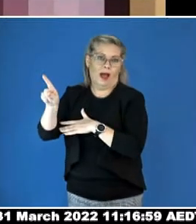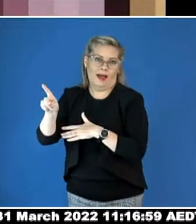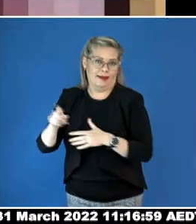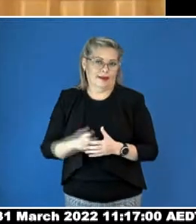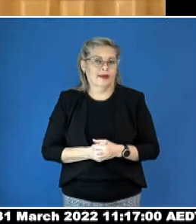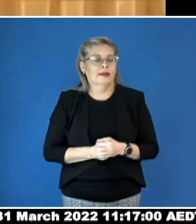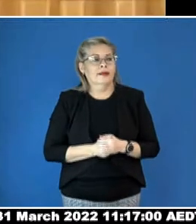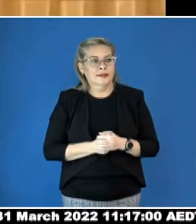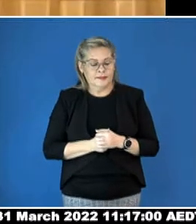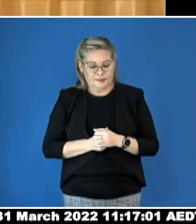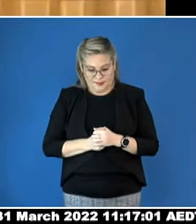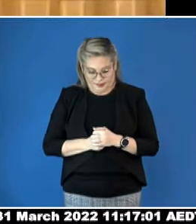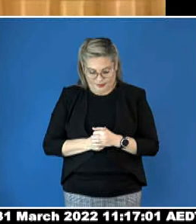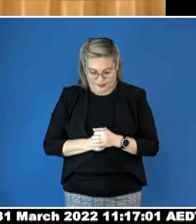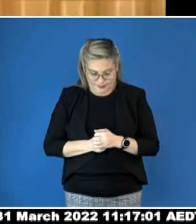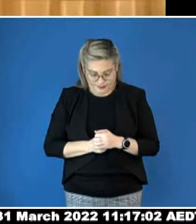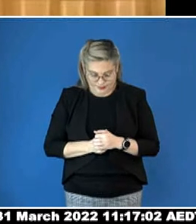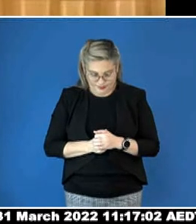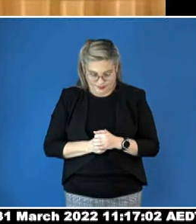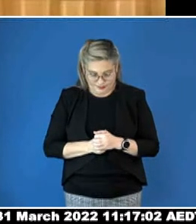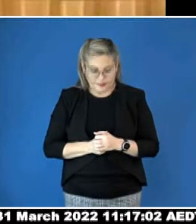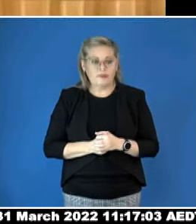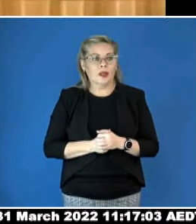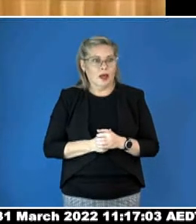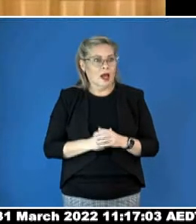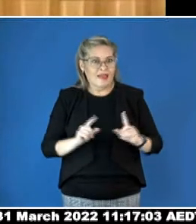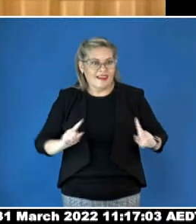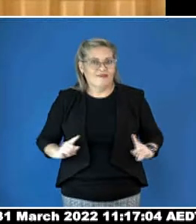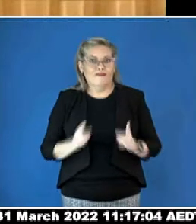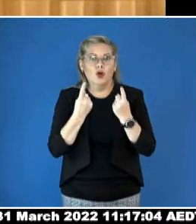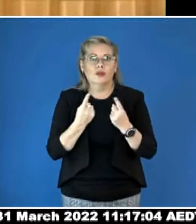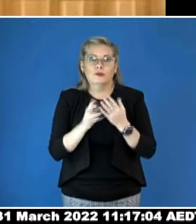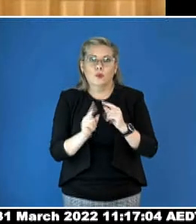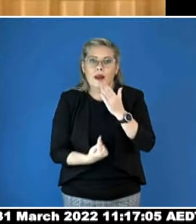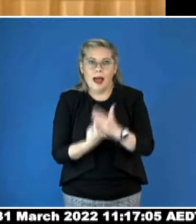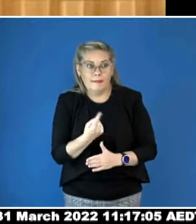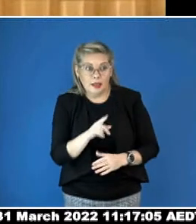So the first thing that happened was then a meeting with the staff at the